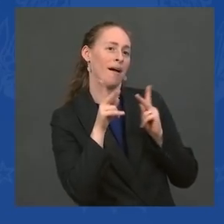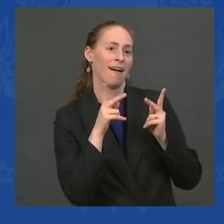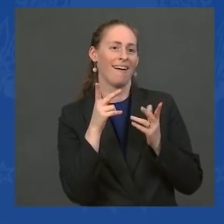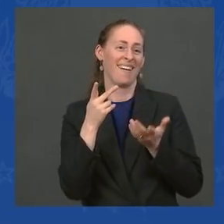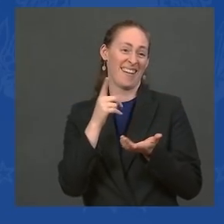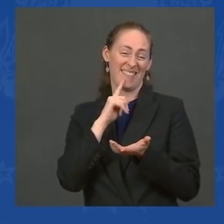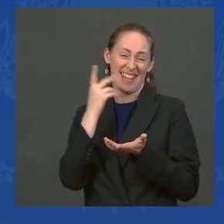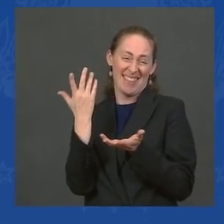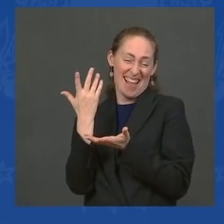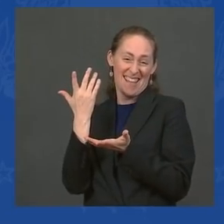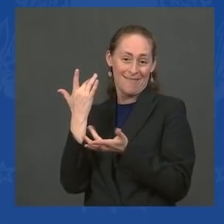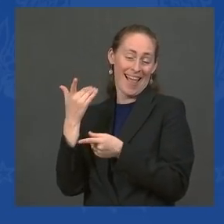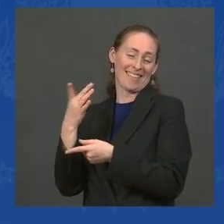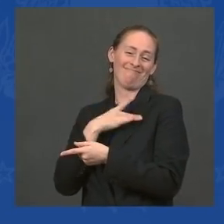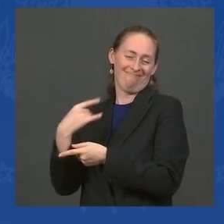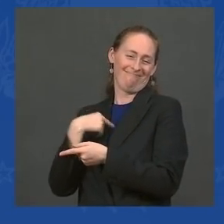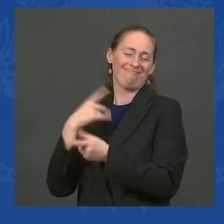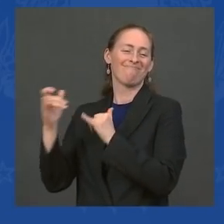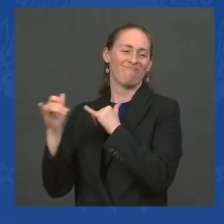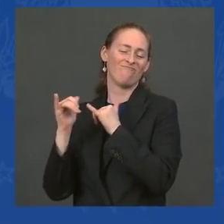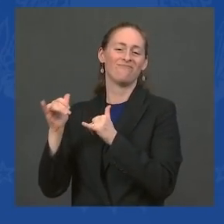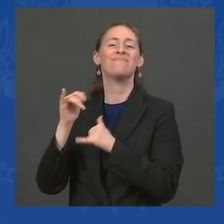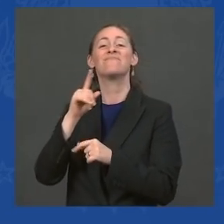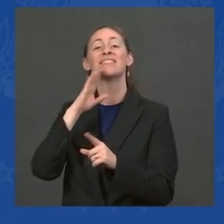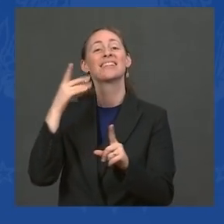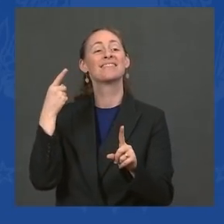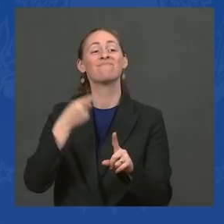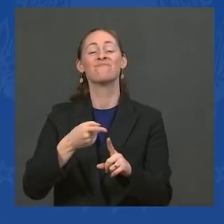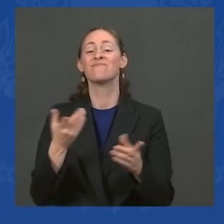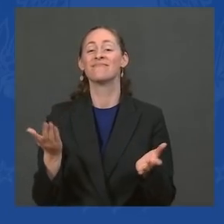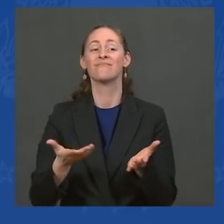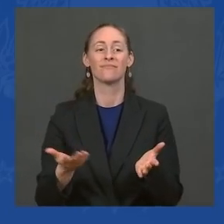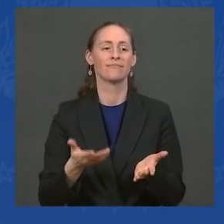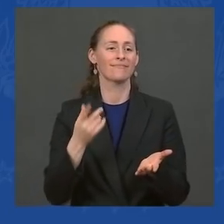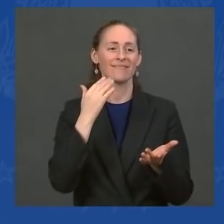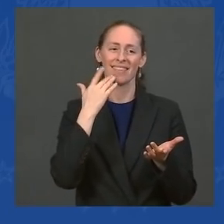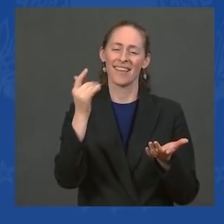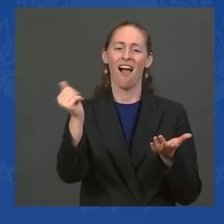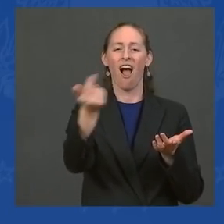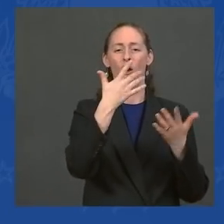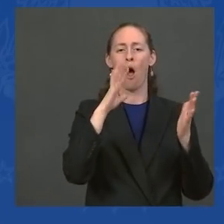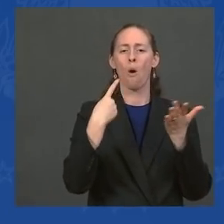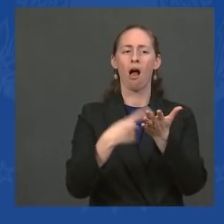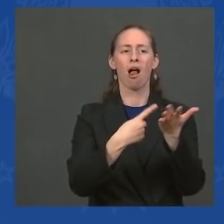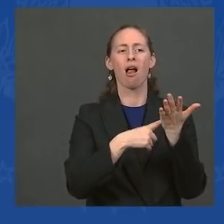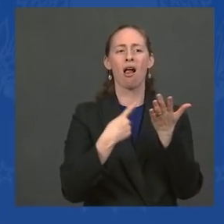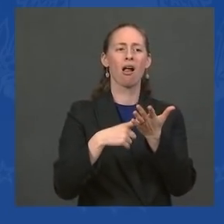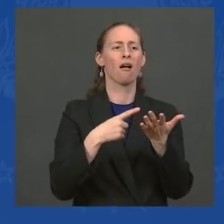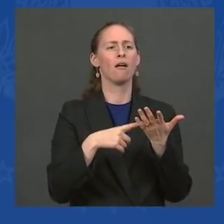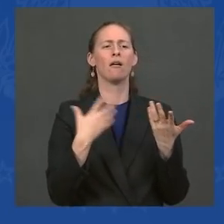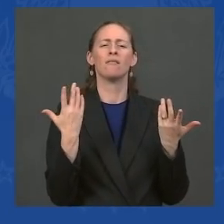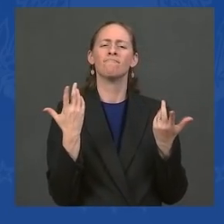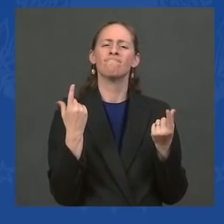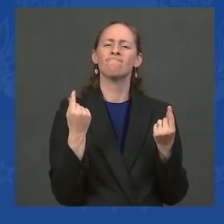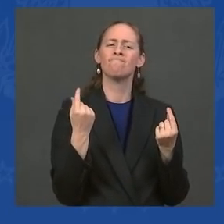But all kidding aside, you all talked about it. You talked about what it means to the families of these children.